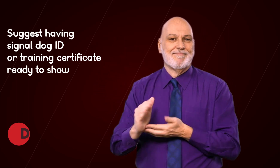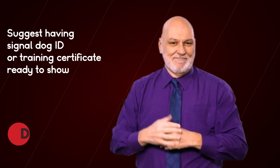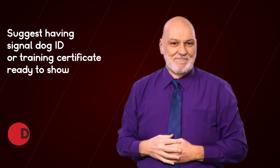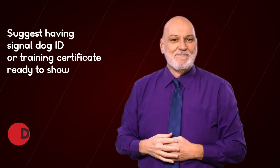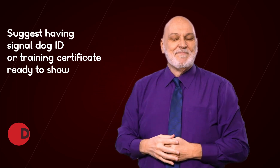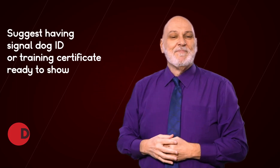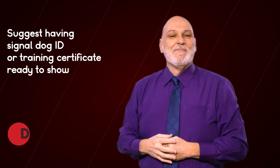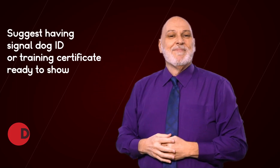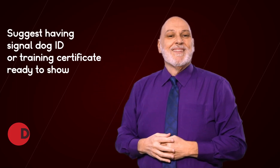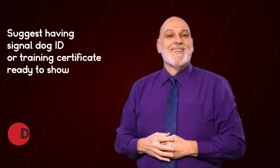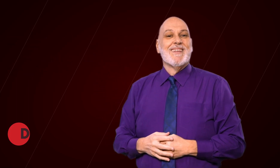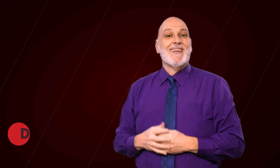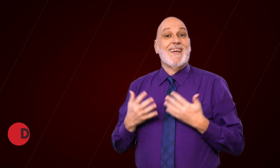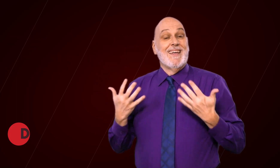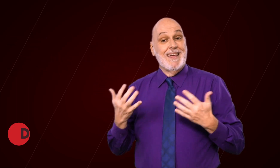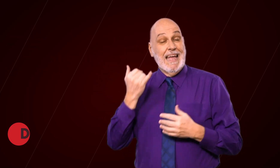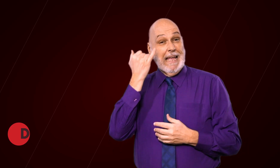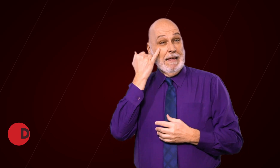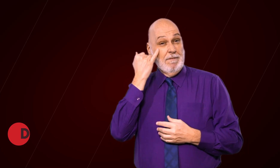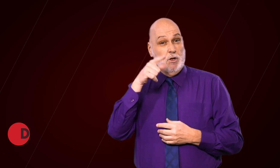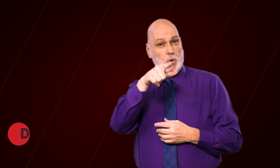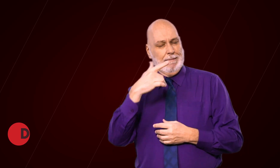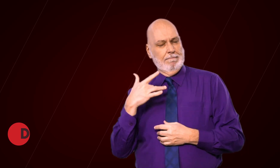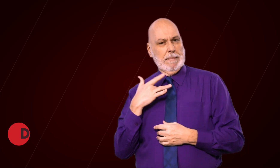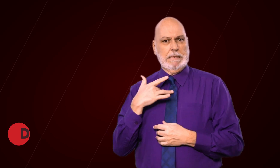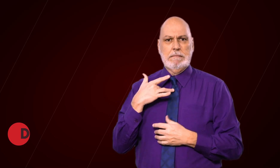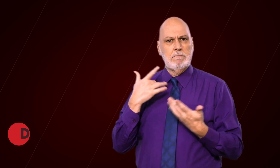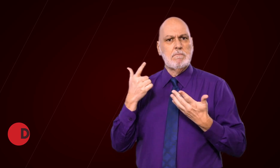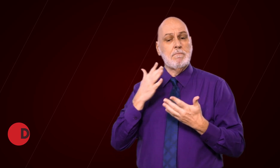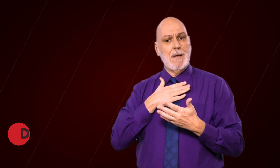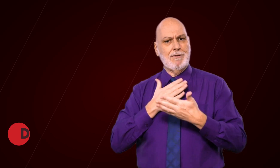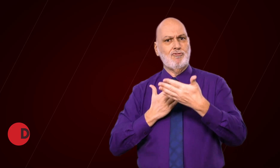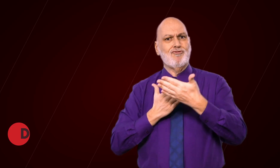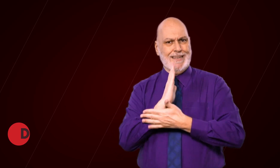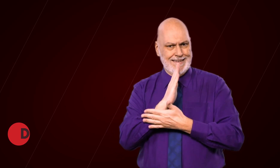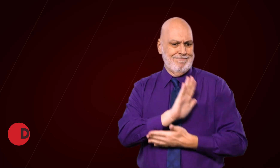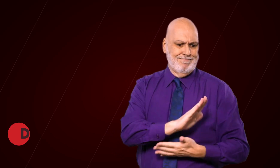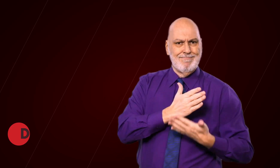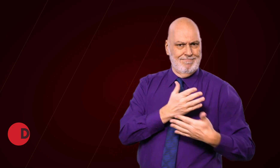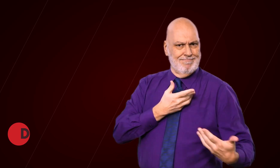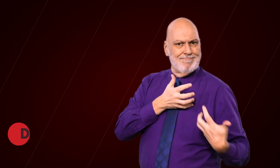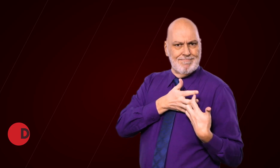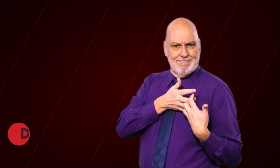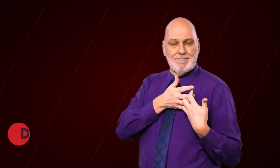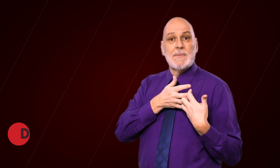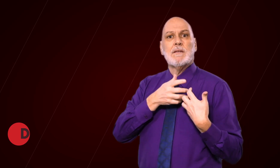If your rights are interrupted,